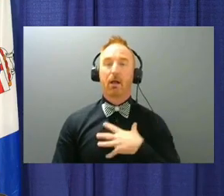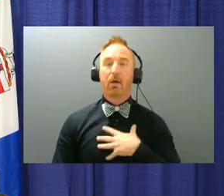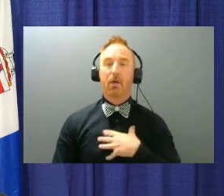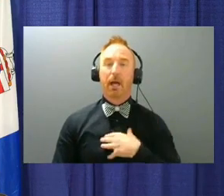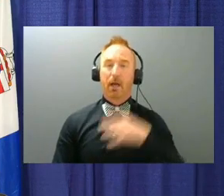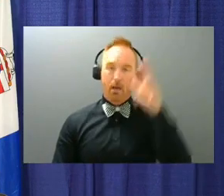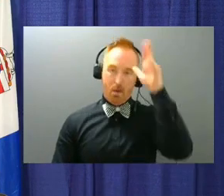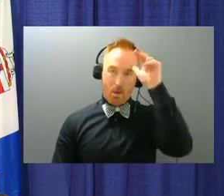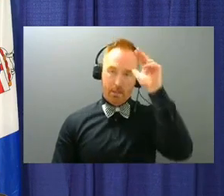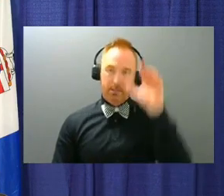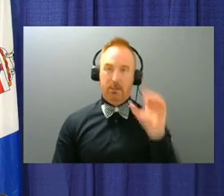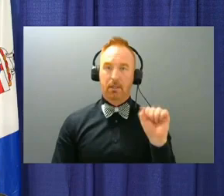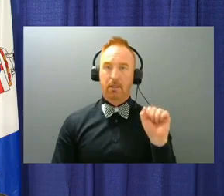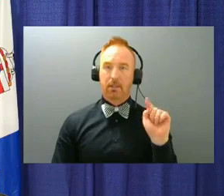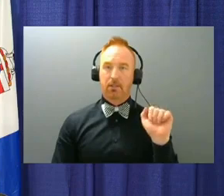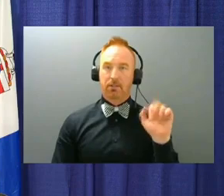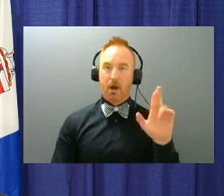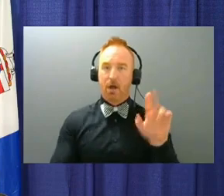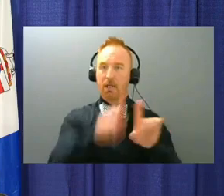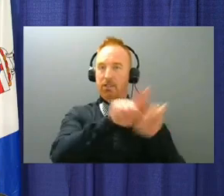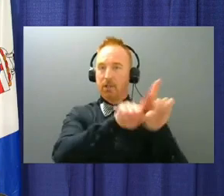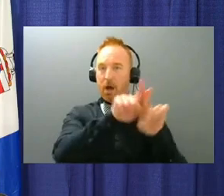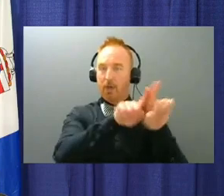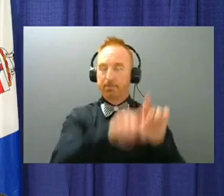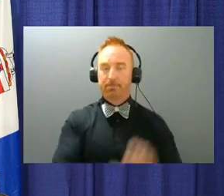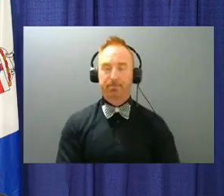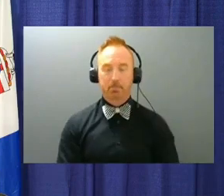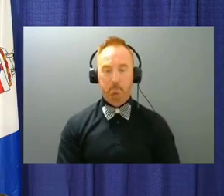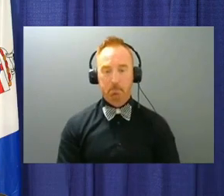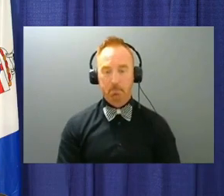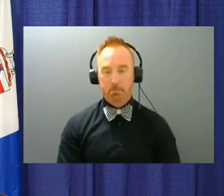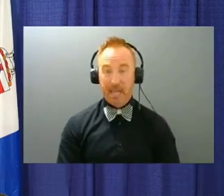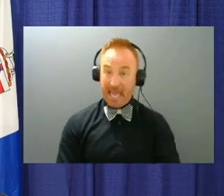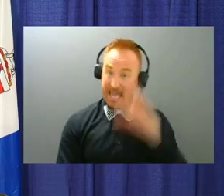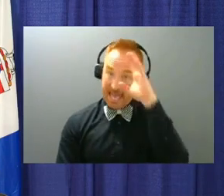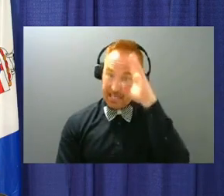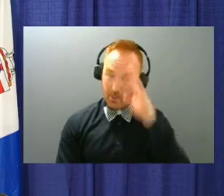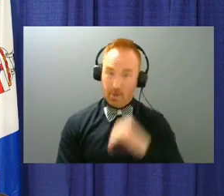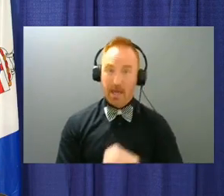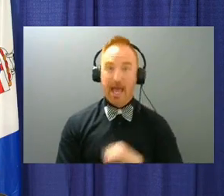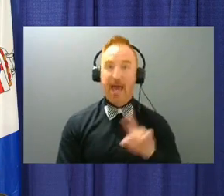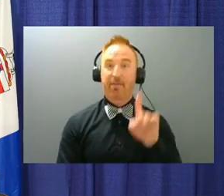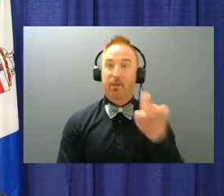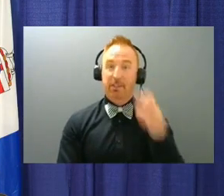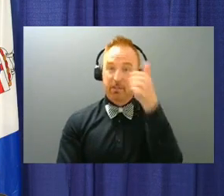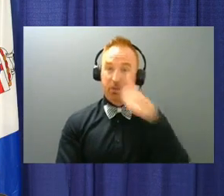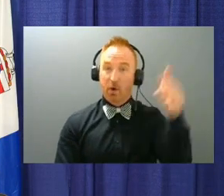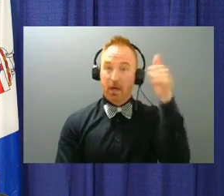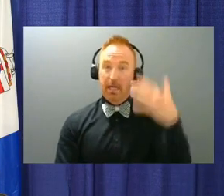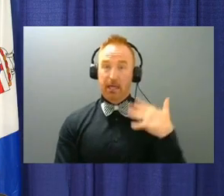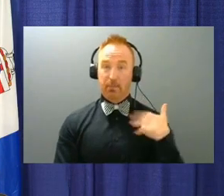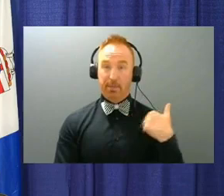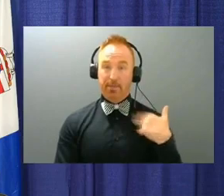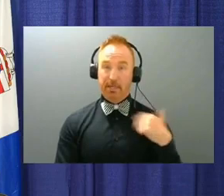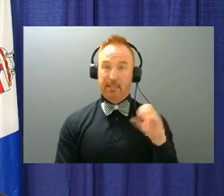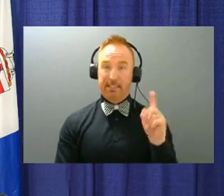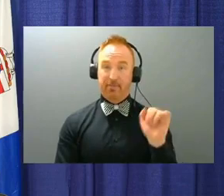with the Whitehorse Star? Reporter: High. Thanks, another question for Premier Silver.